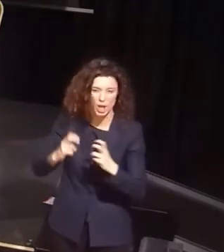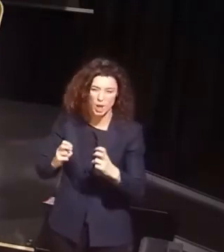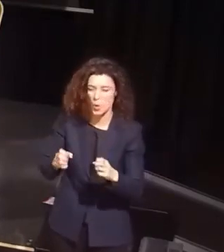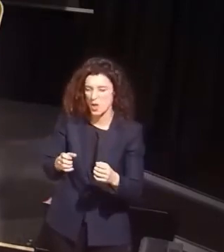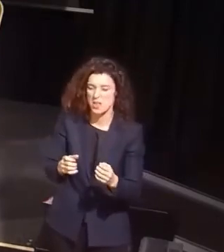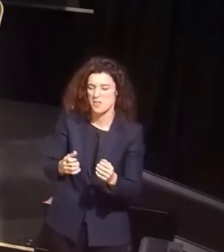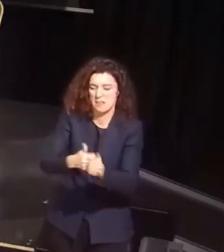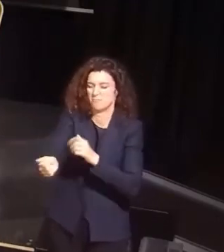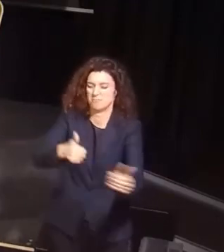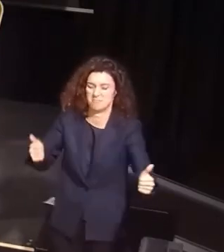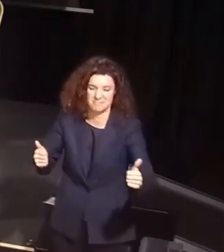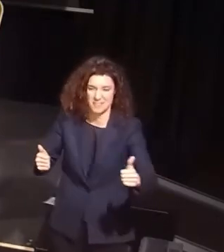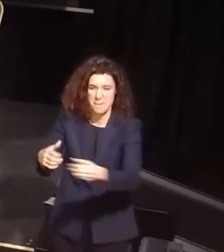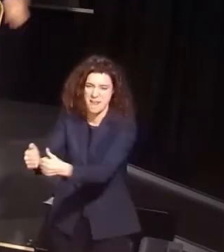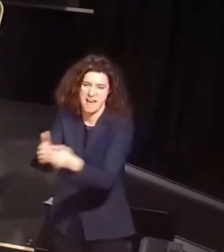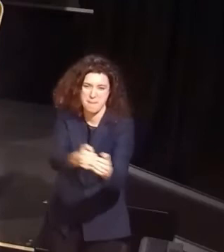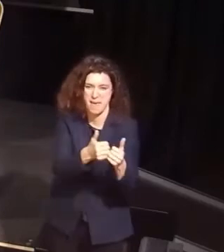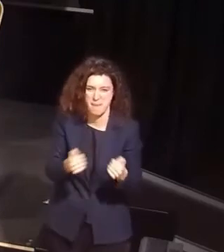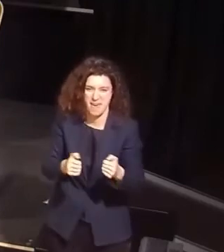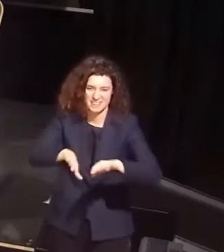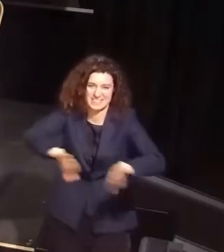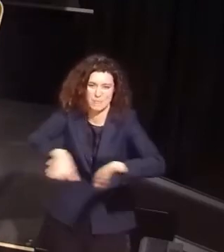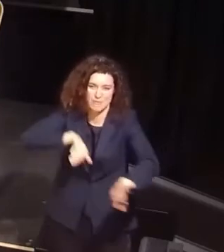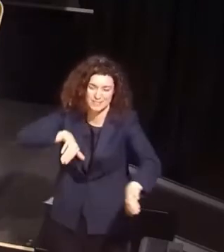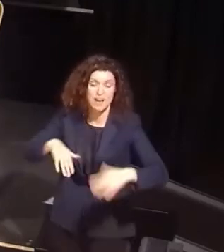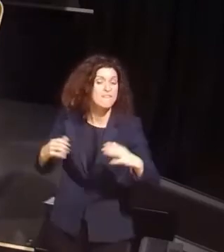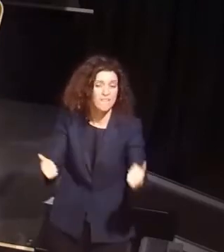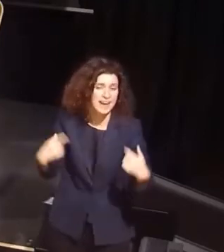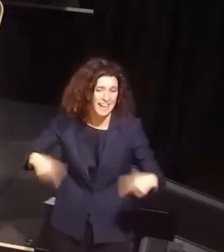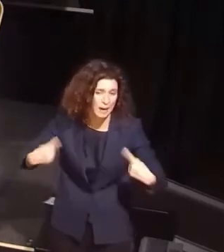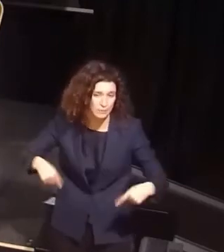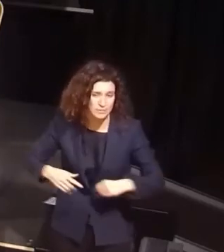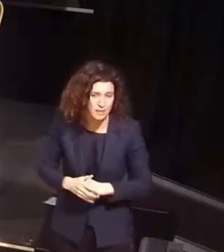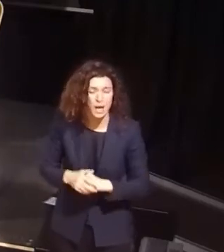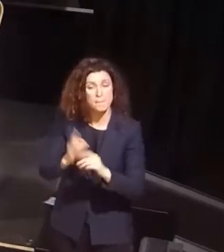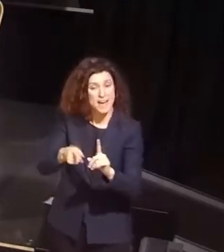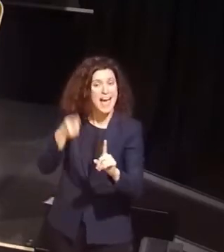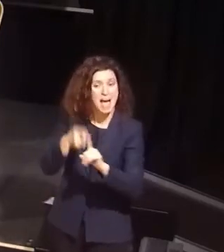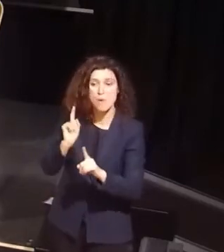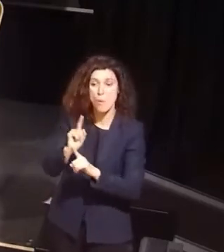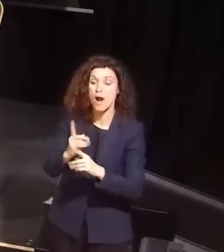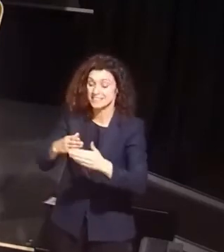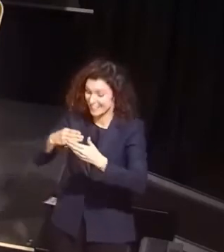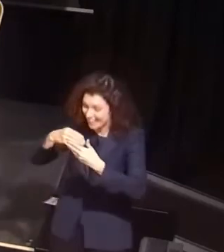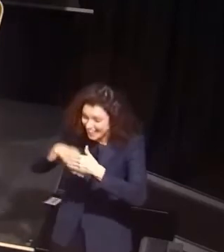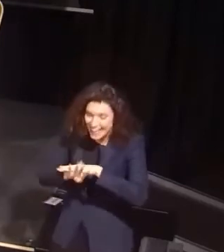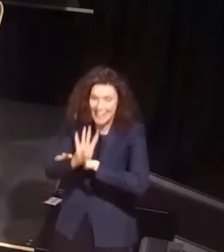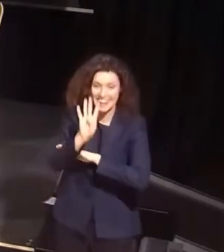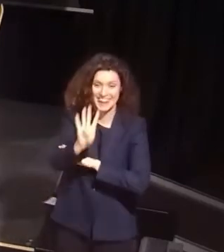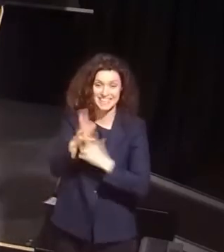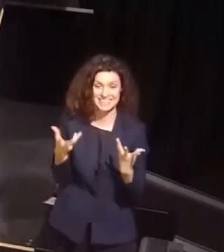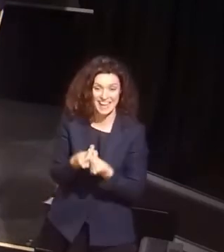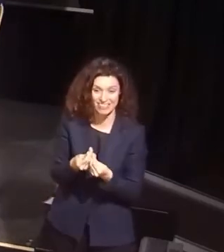and play at different sides of the centre. That's fine too! The point is they all came together and they leave together. LAUGHS